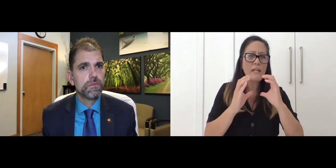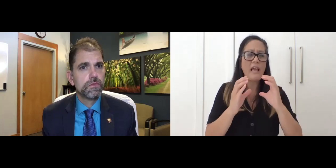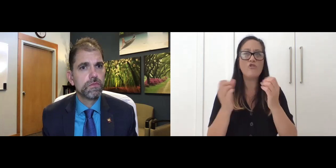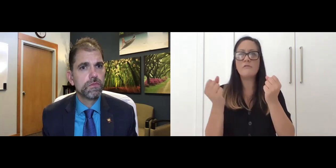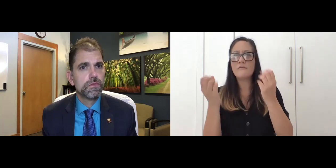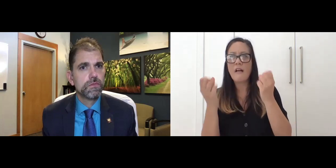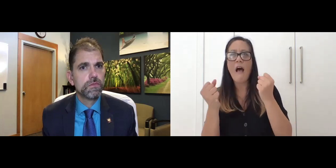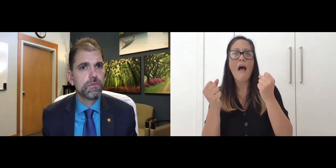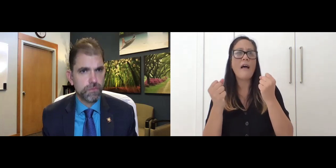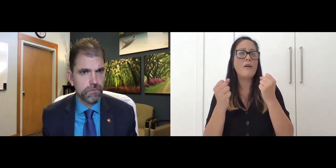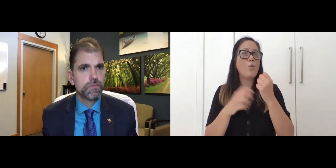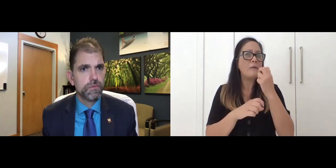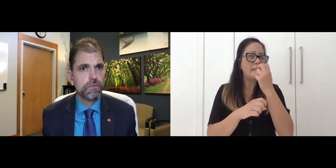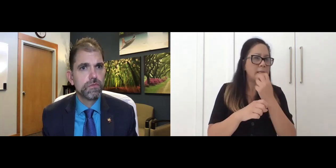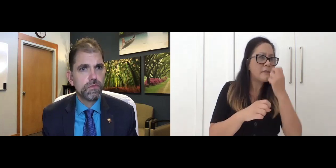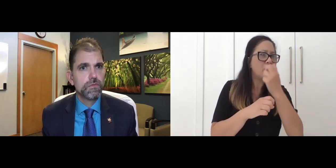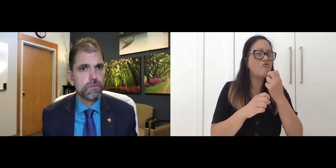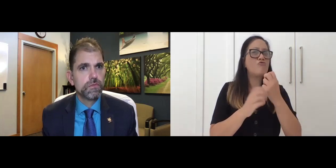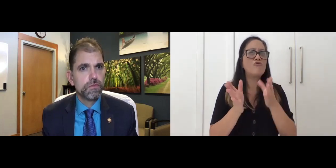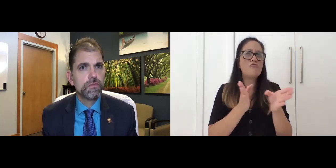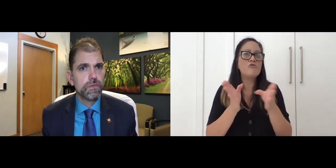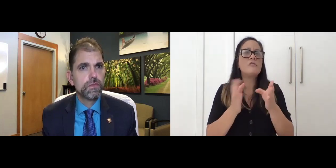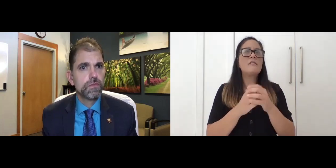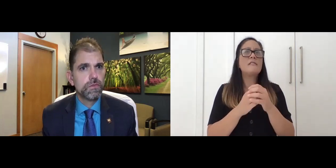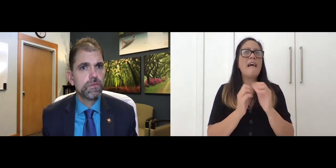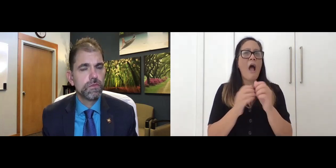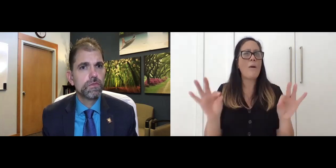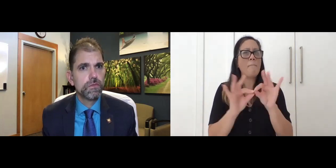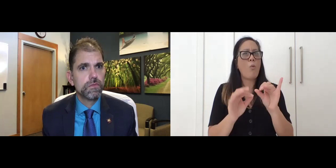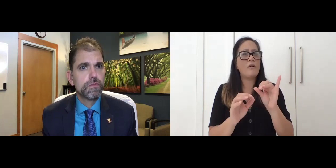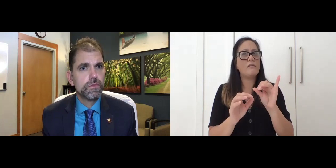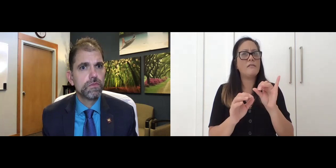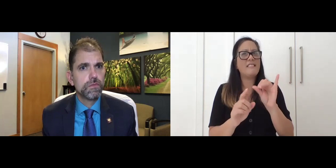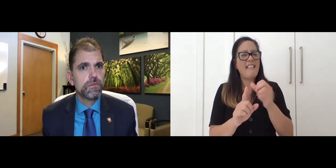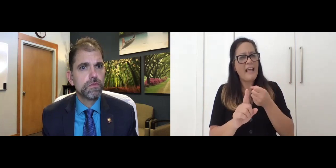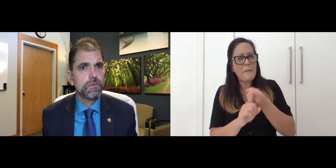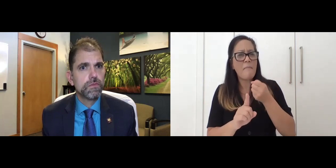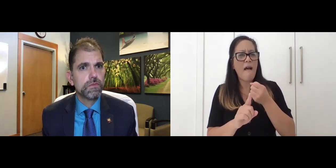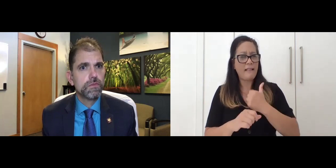has no access to sign language or communication well how important is